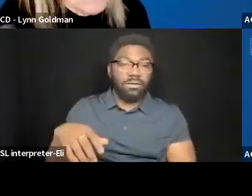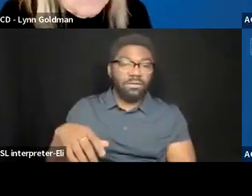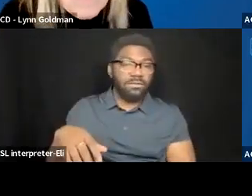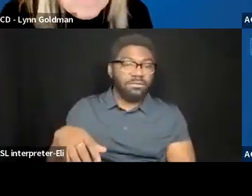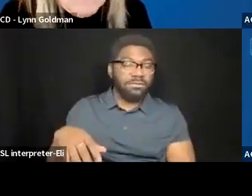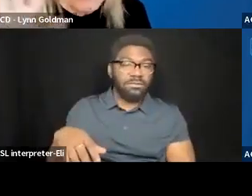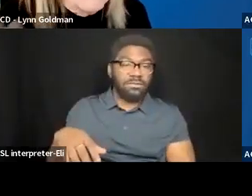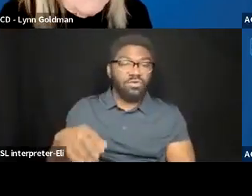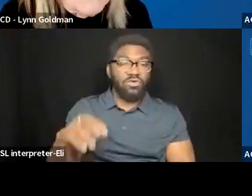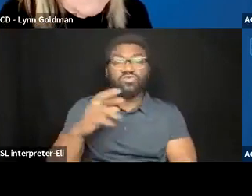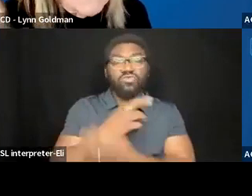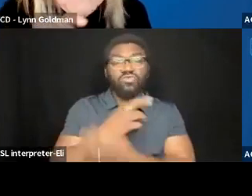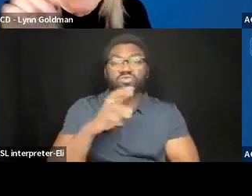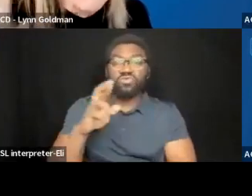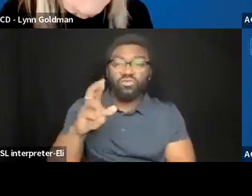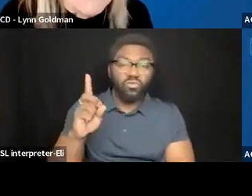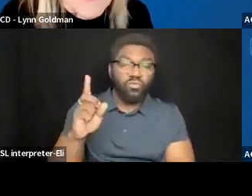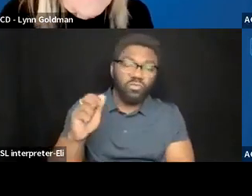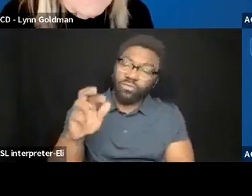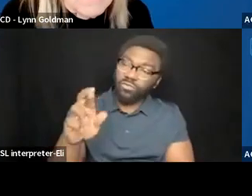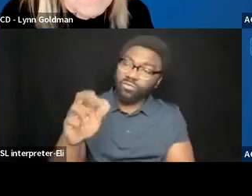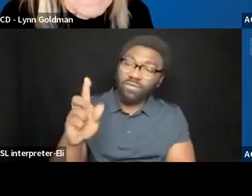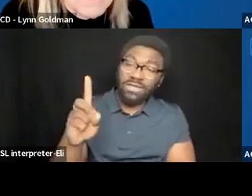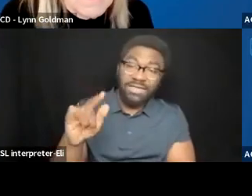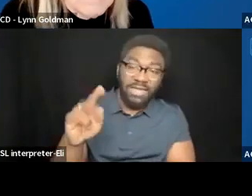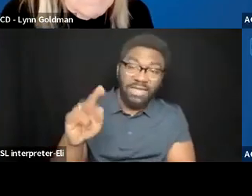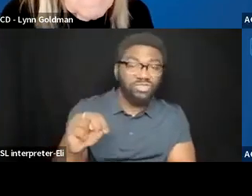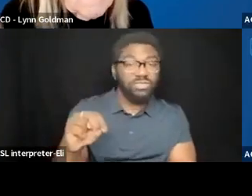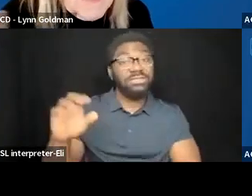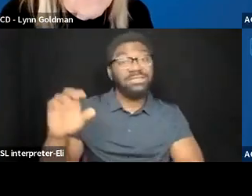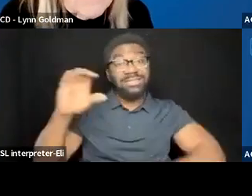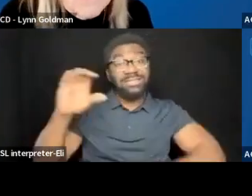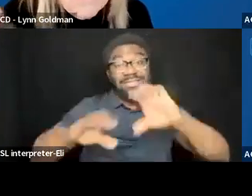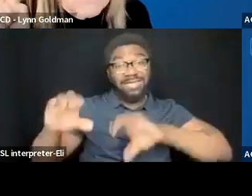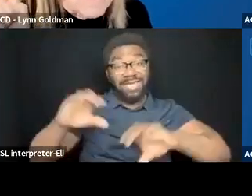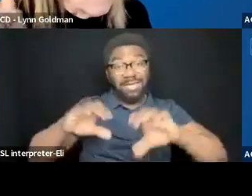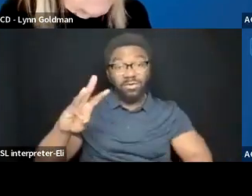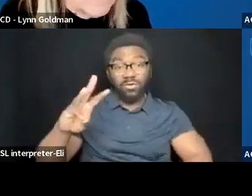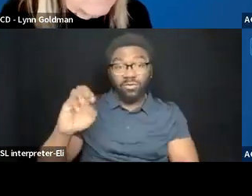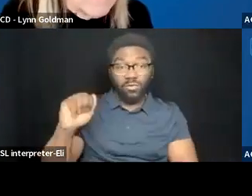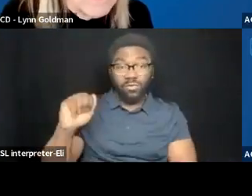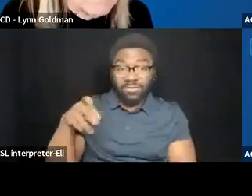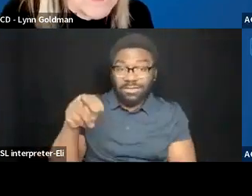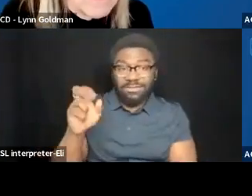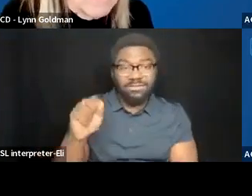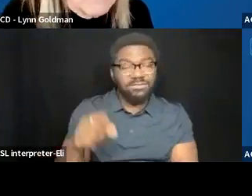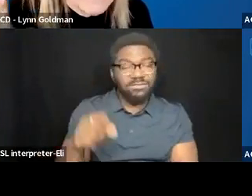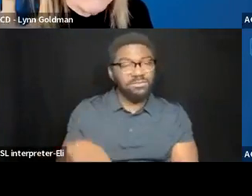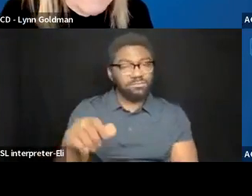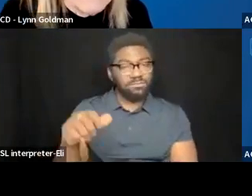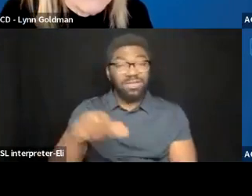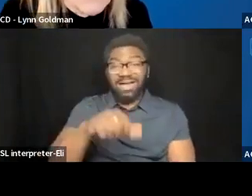chemical weapons, other things other than pathogens, things other than pandemic that might need